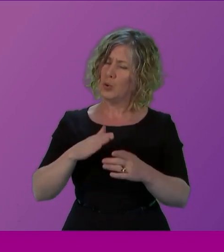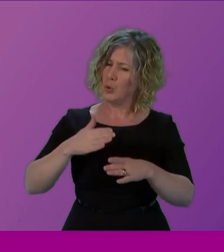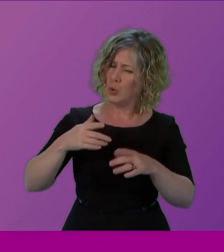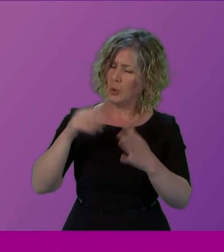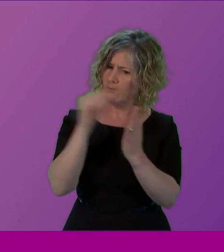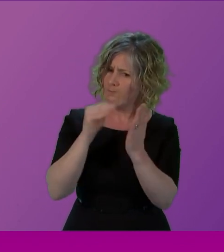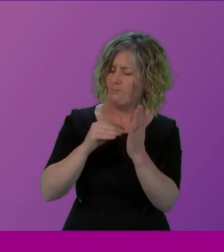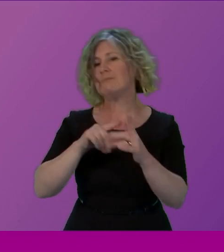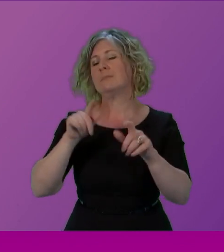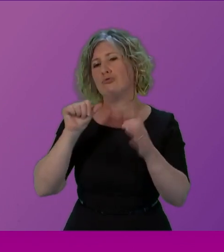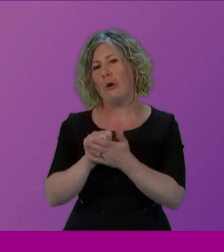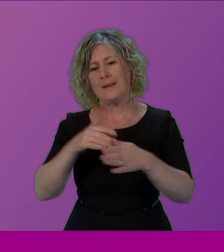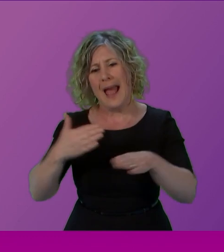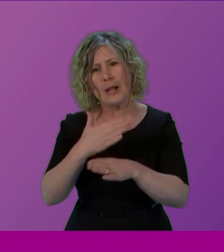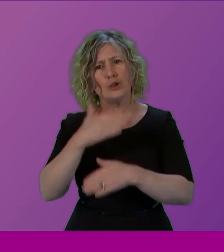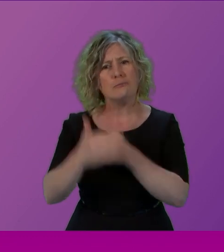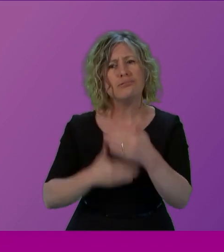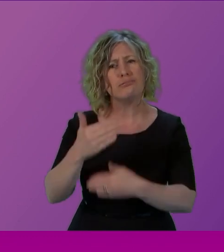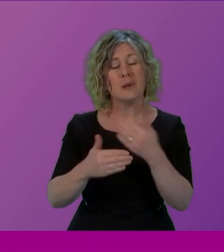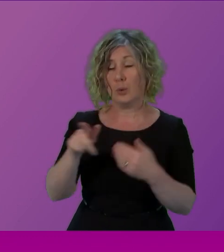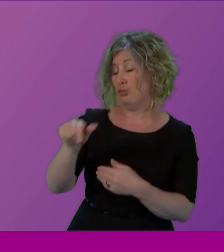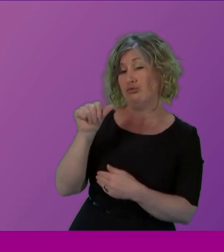The member is right to point out that countries such as ours, which have done the most to